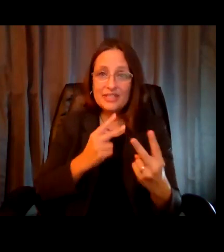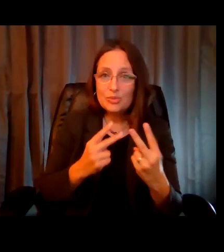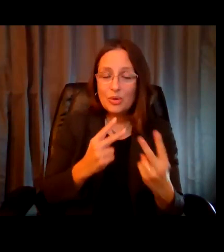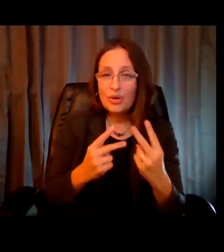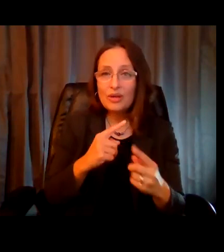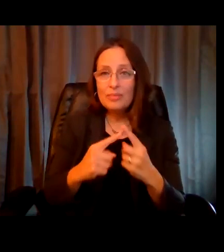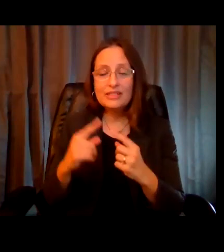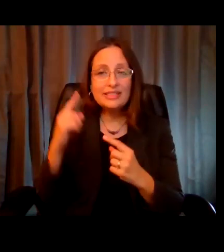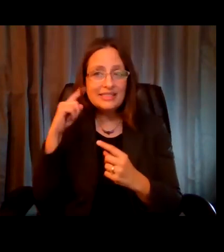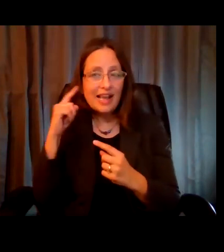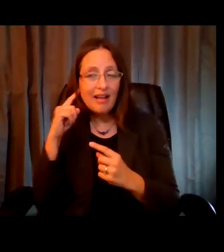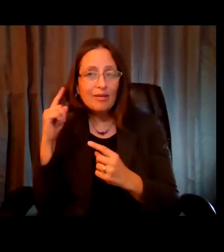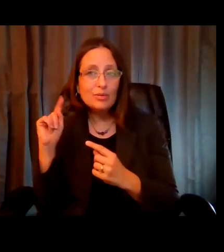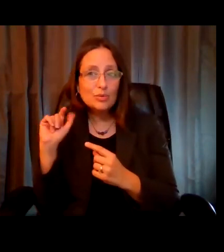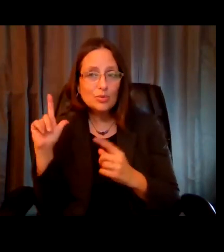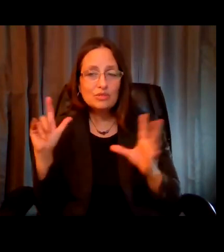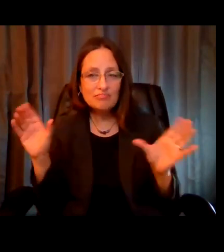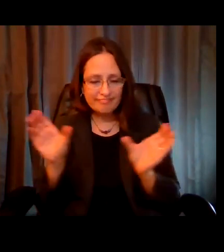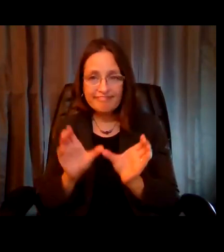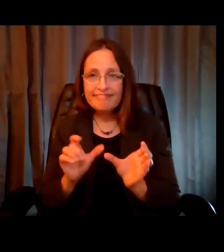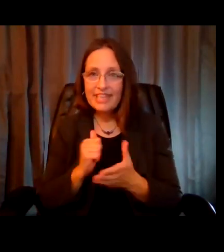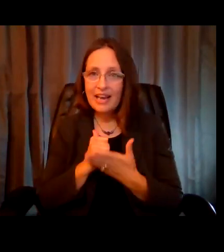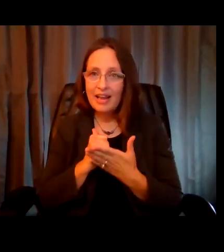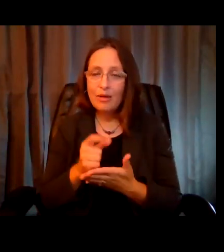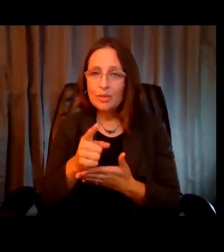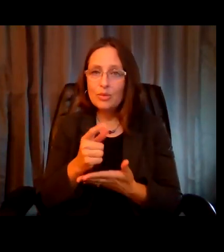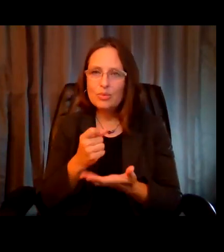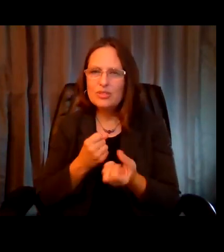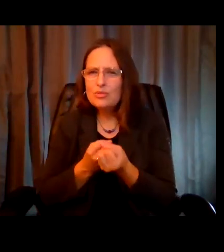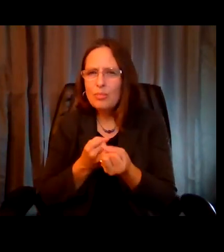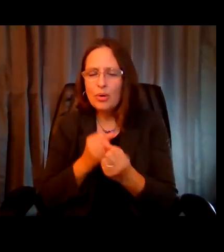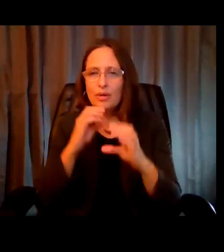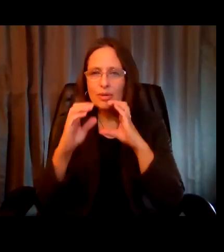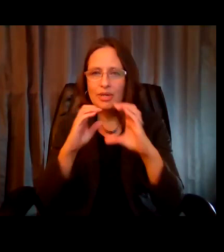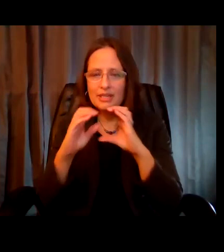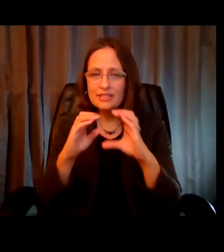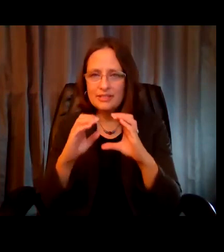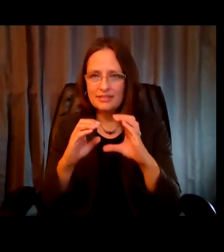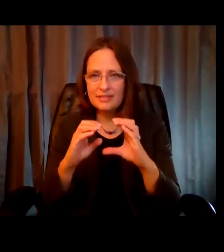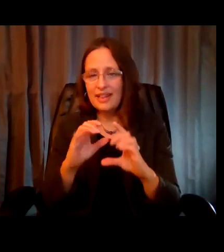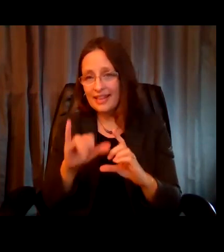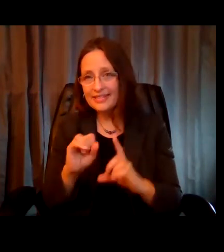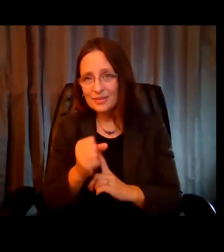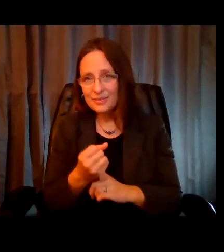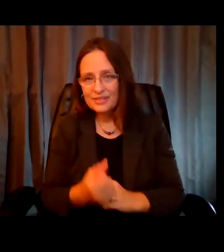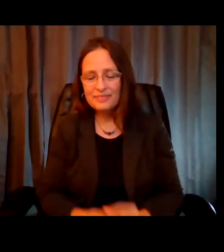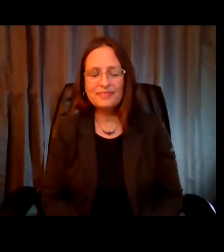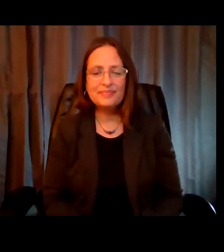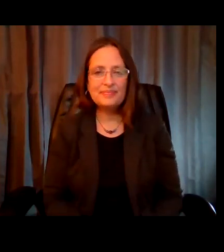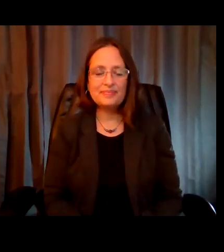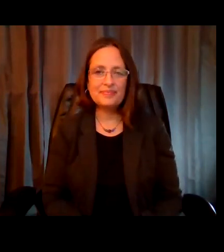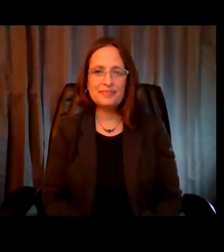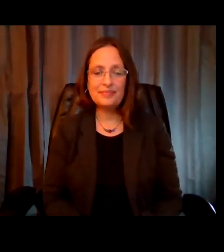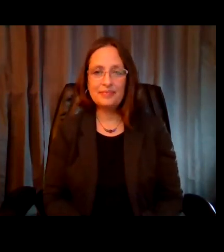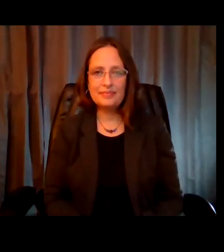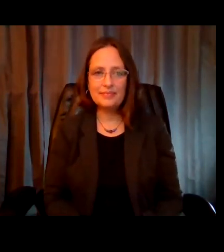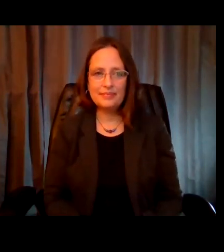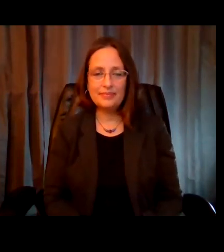This particularly app is called Google transcribe. There are others called -- Microsoft translator,